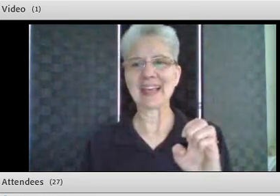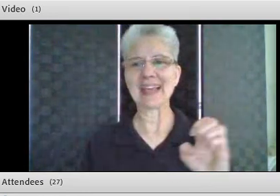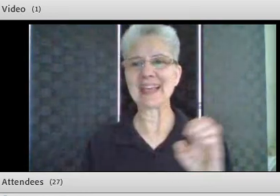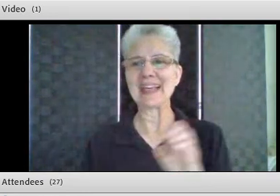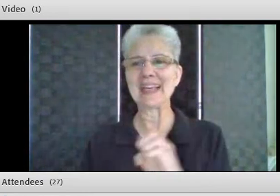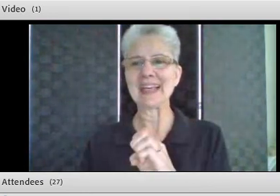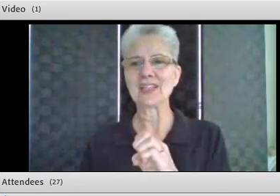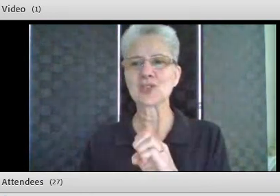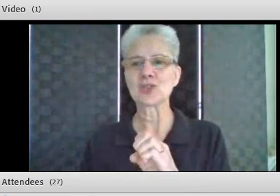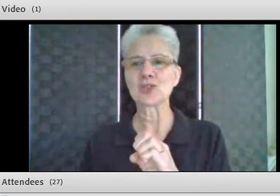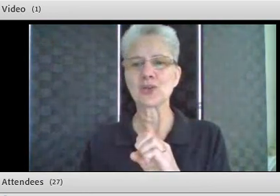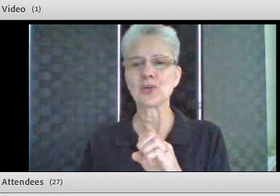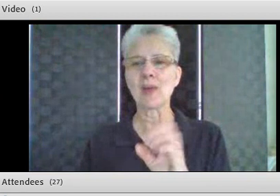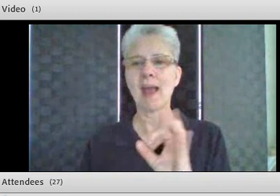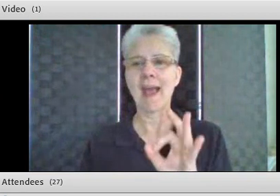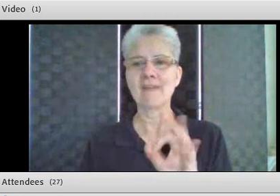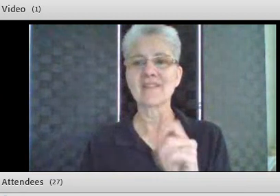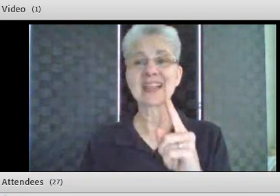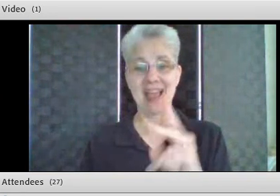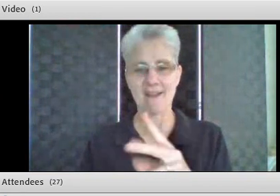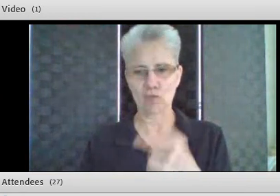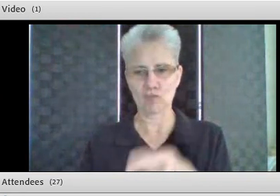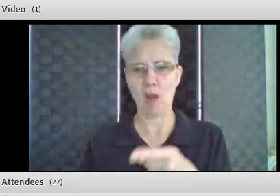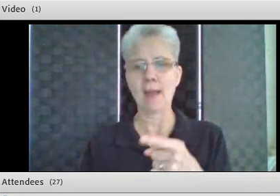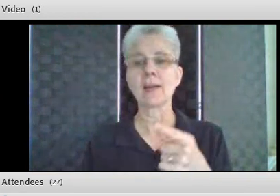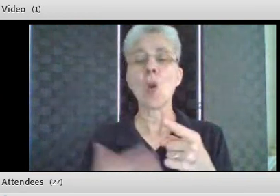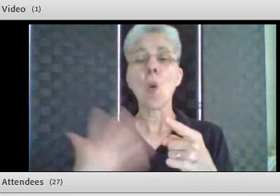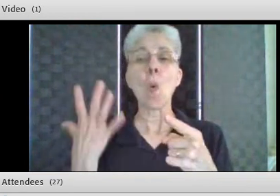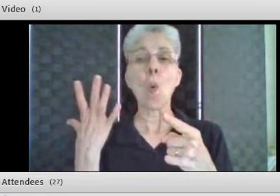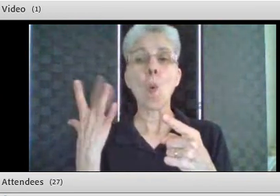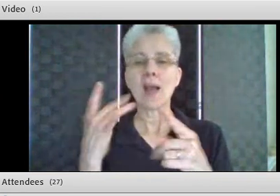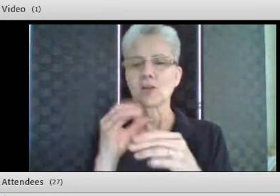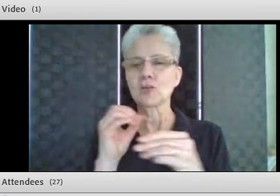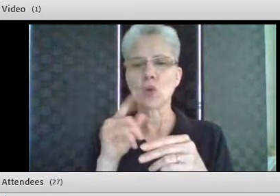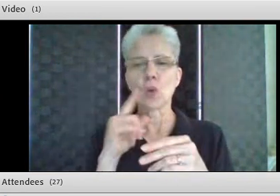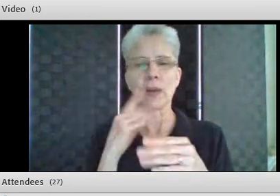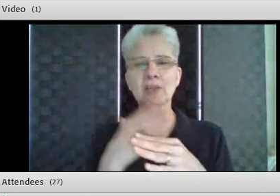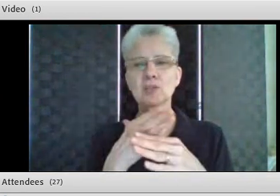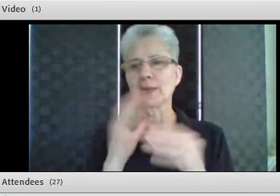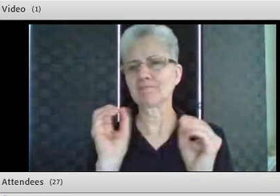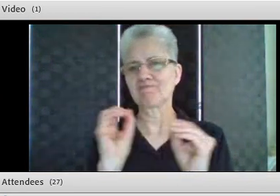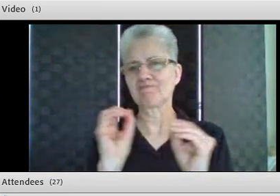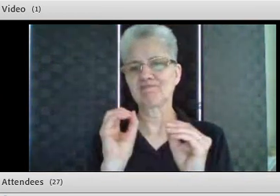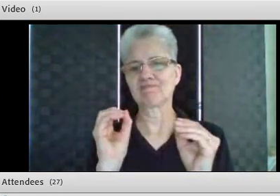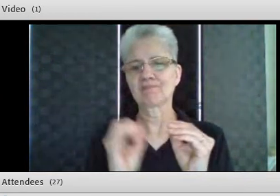A-ha. Are you the one who's really good at music? Ryan: Zach has been waiting this whole time. Hilary: Zach is like, "Yes, I know!"